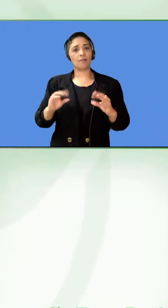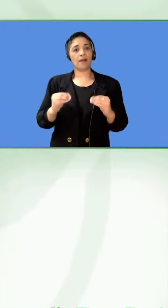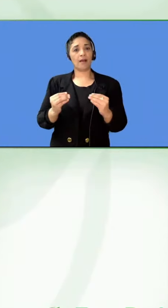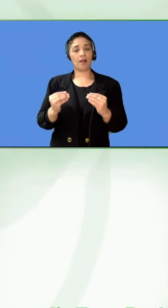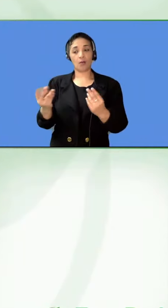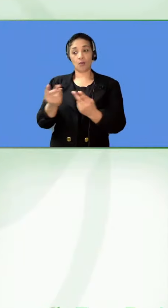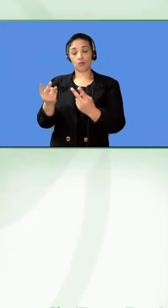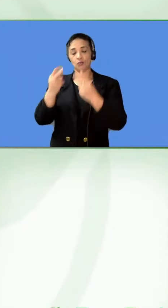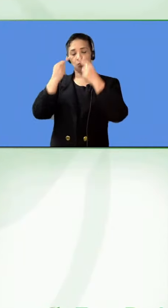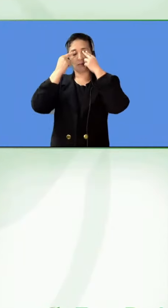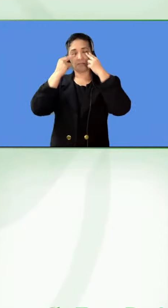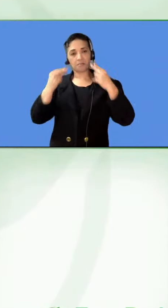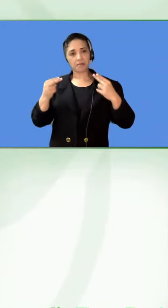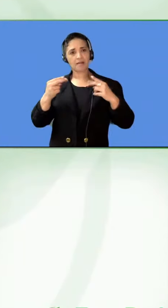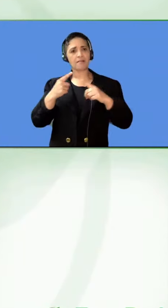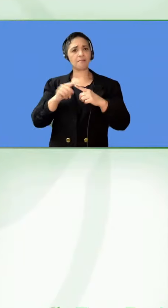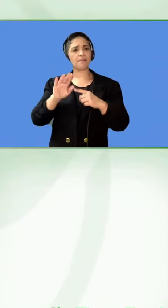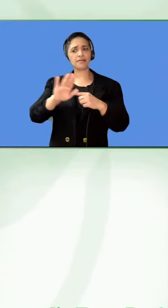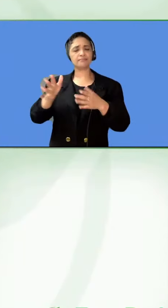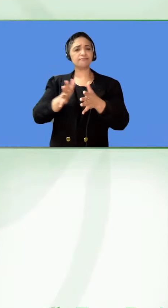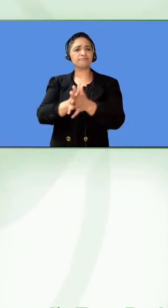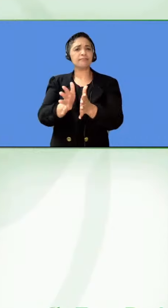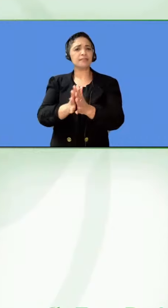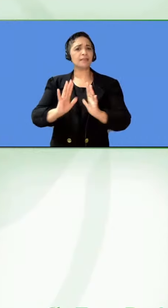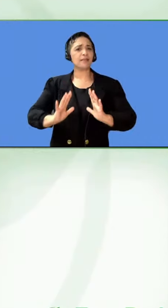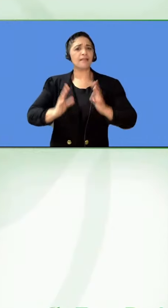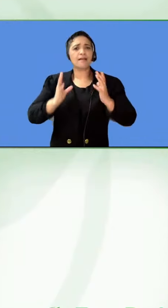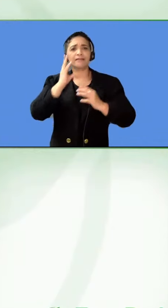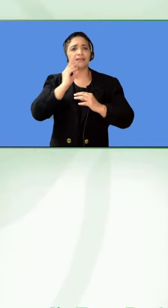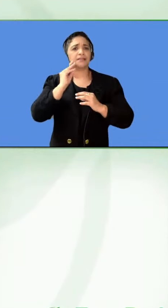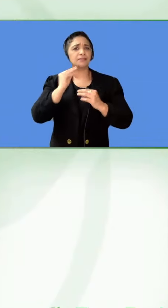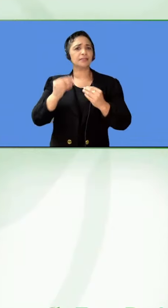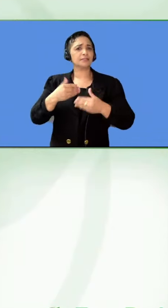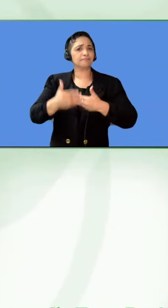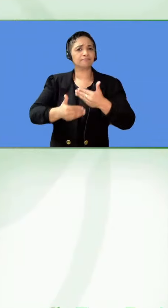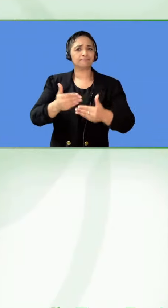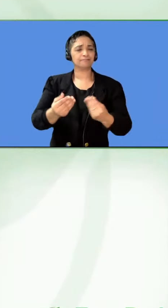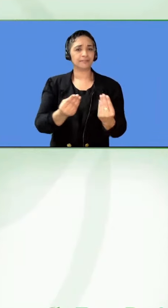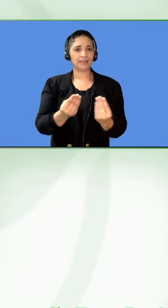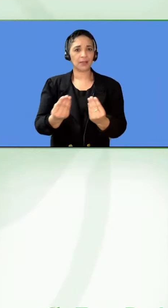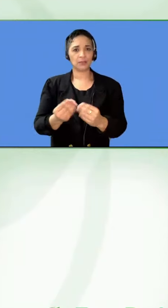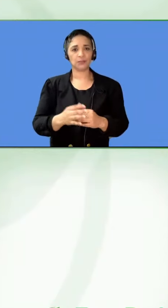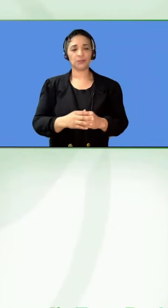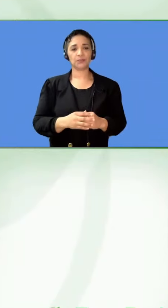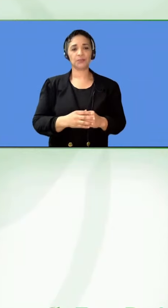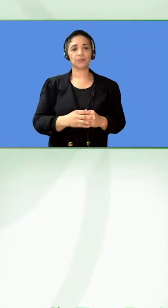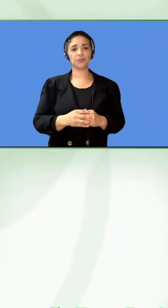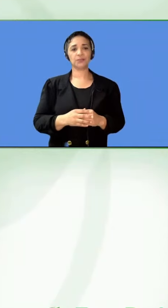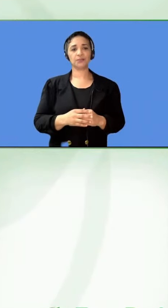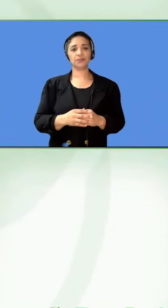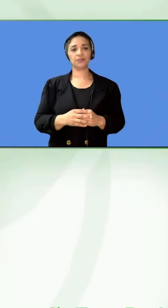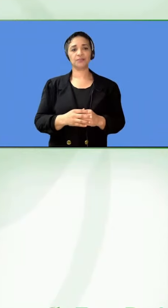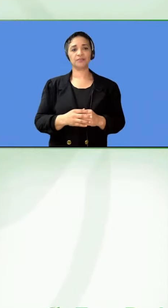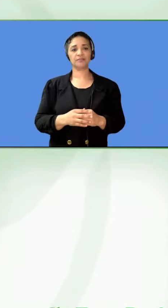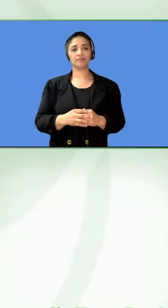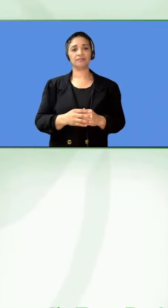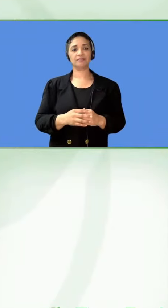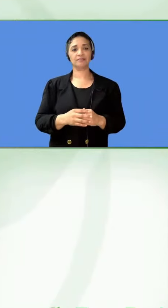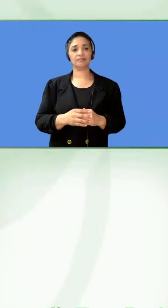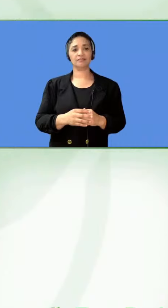and what they are doing in this space. I will start with Caesar.